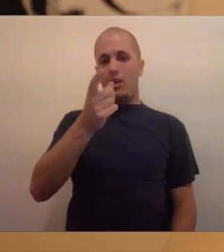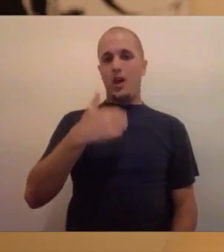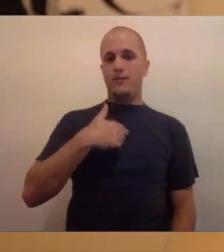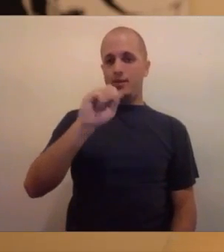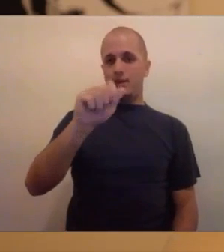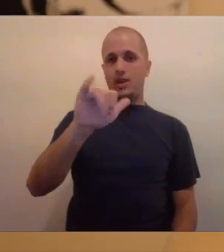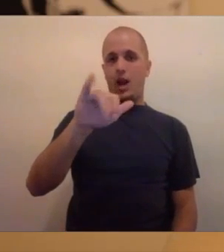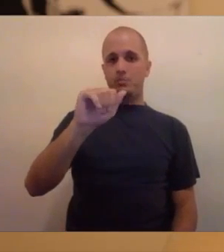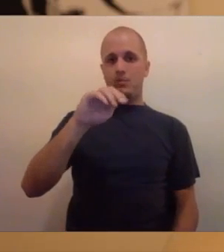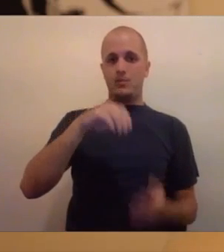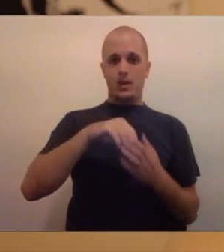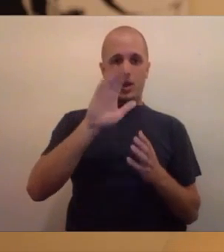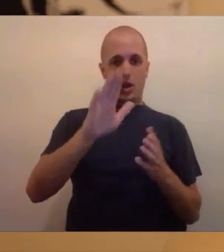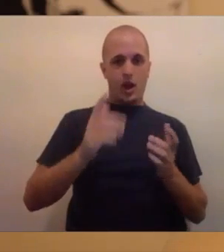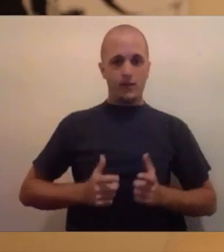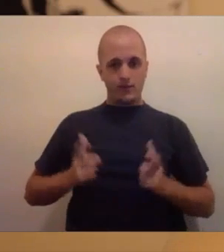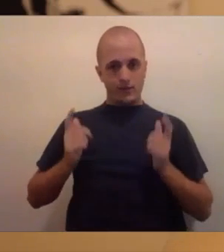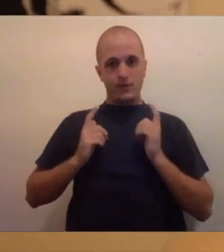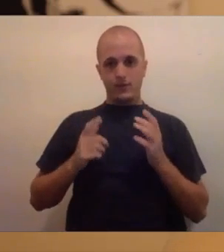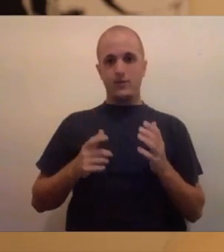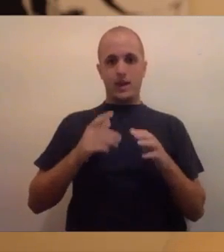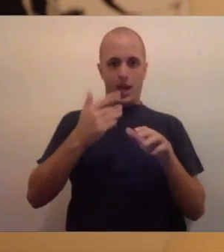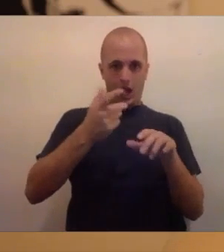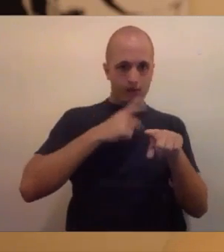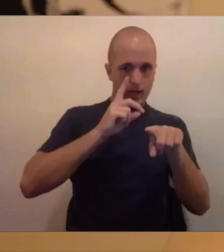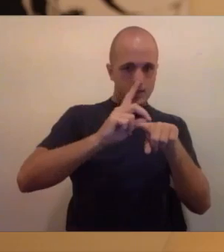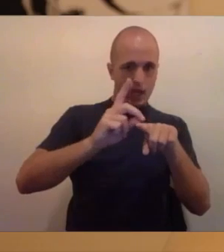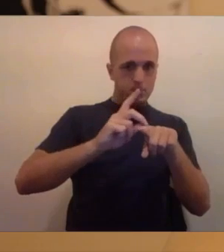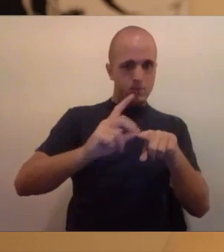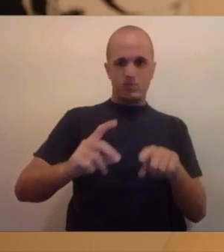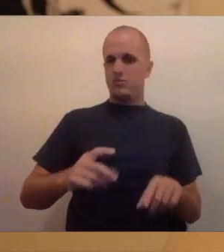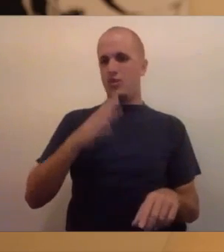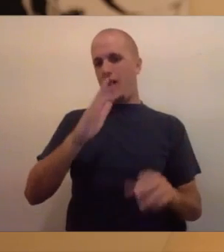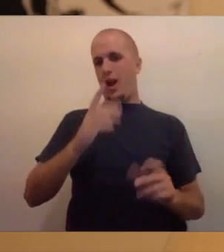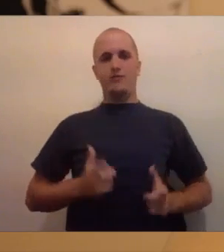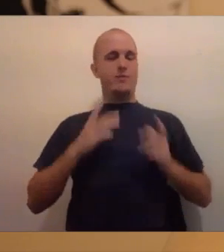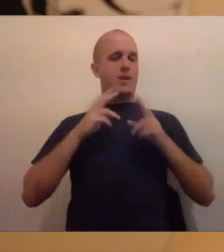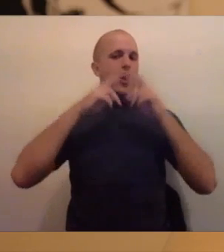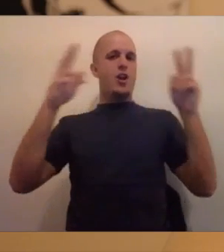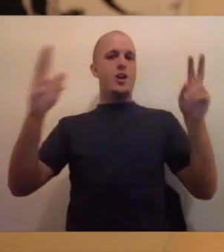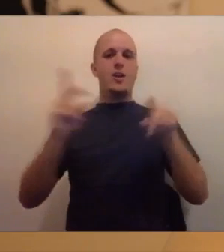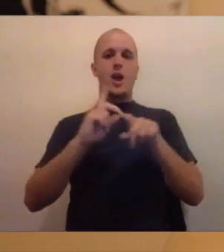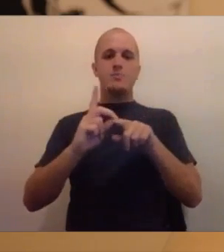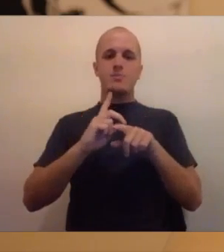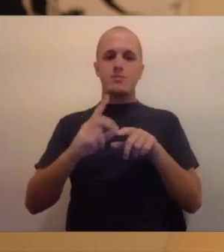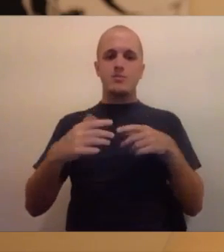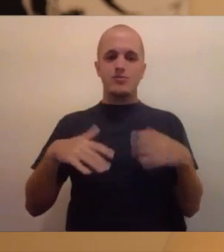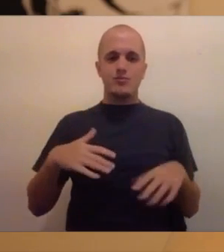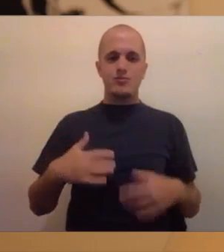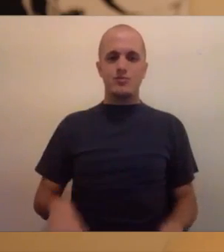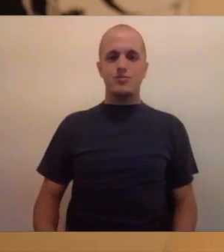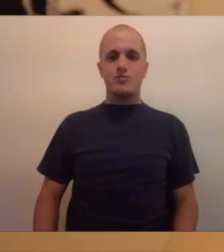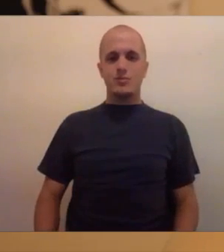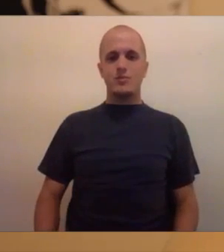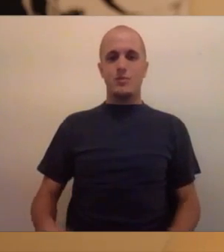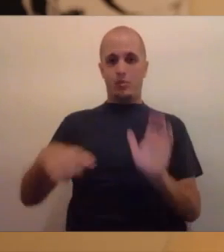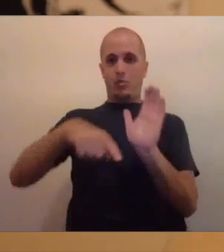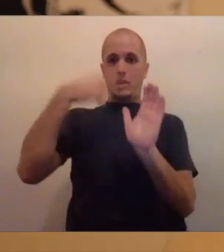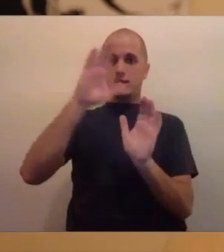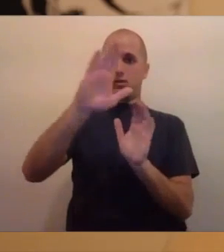That is called sayam. If you have sayam in your life, discipline, your life will be very disciplined,